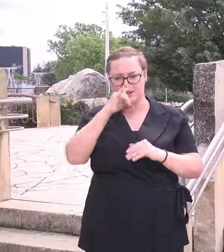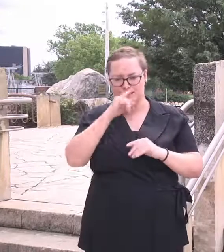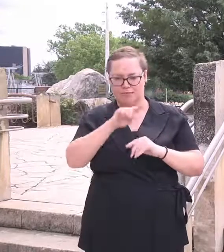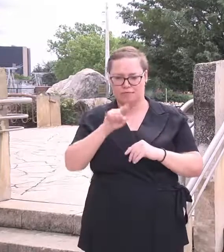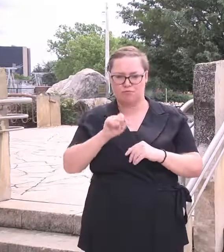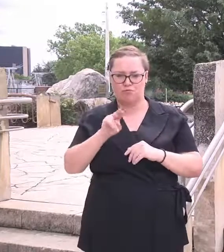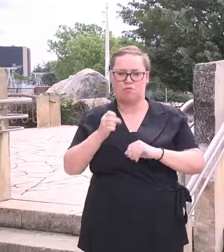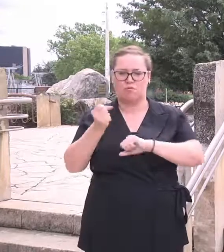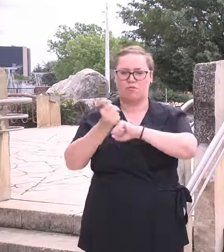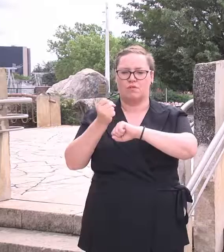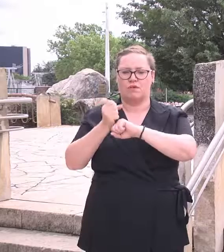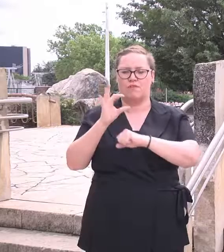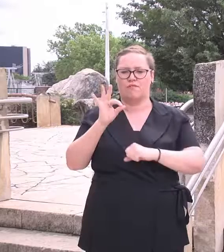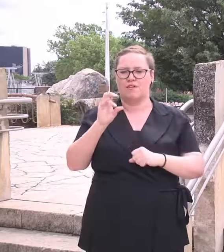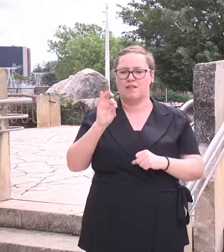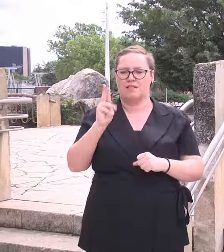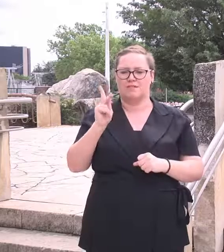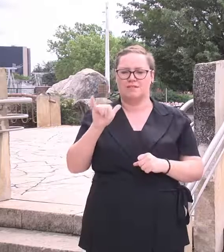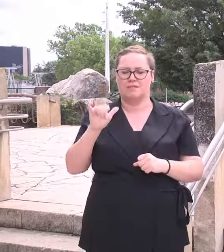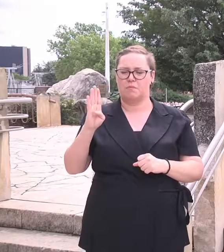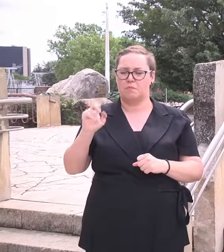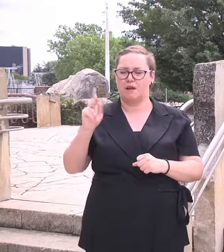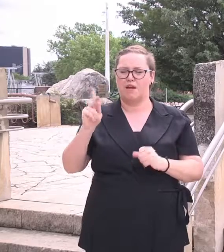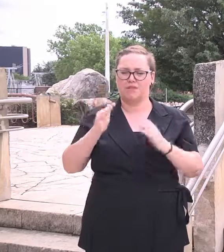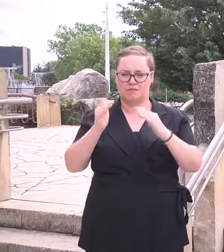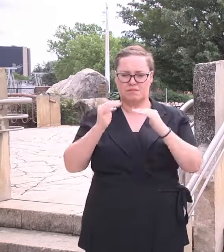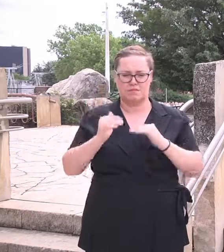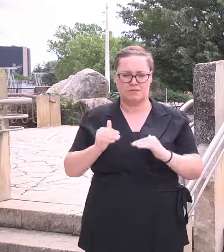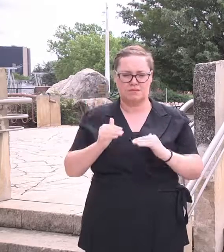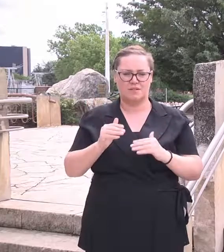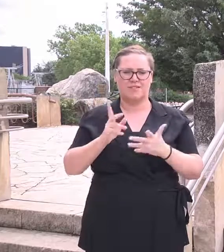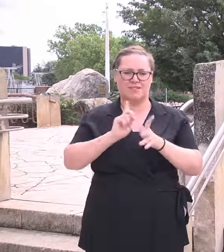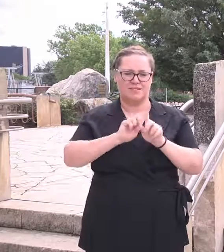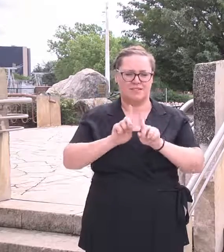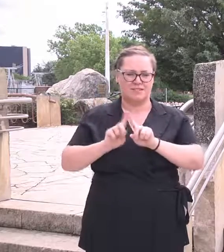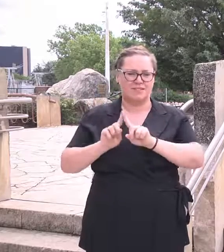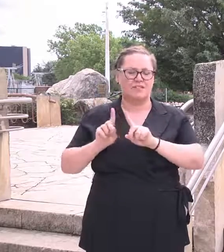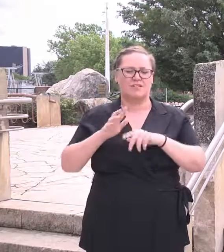our additional sponsors the witw foundation the Chickasaw Nation donlinger construction Southern